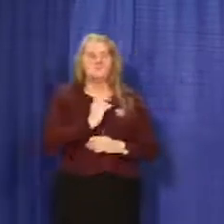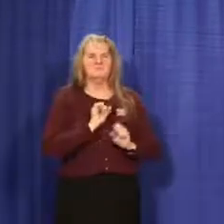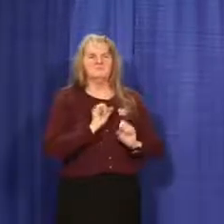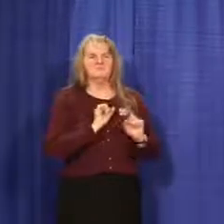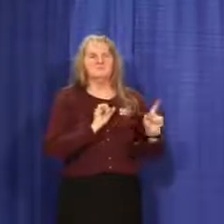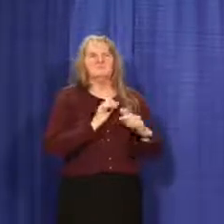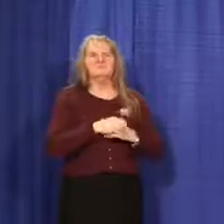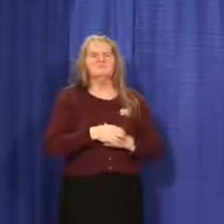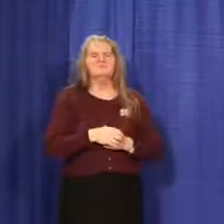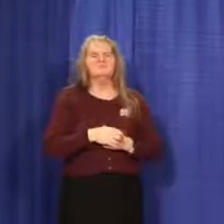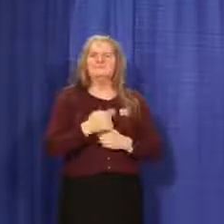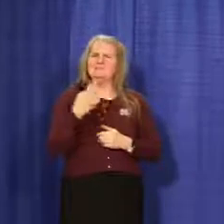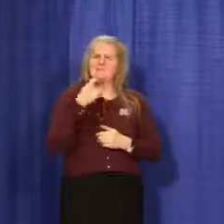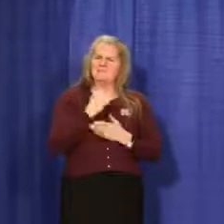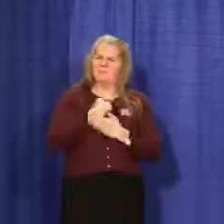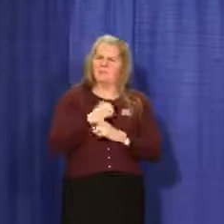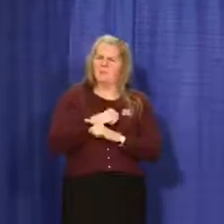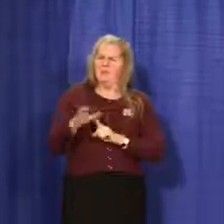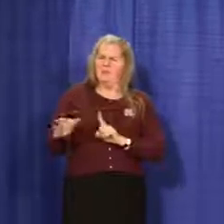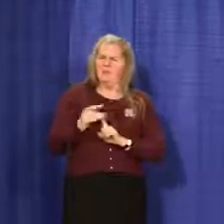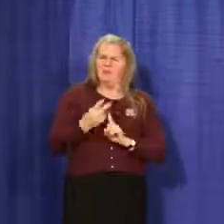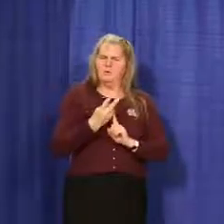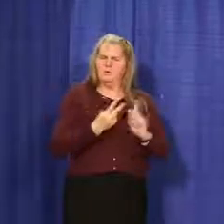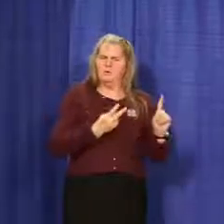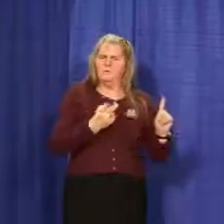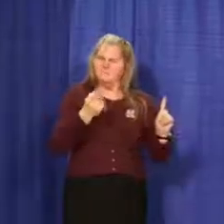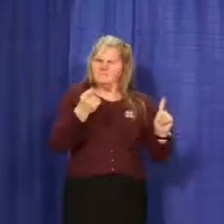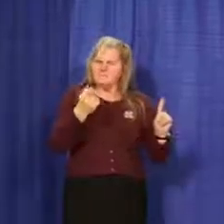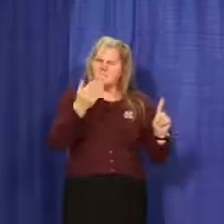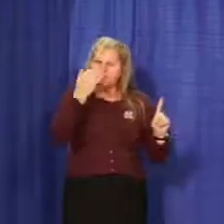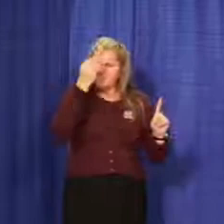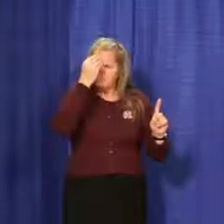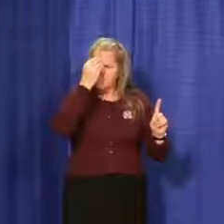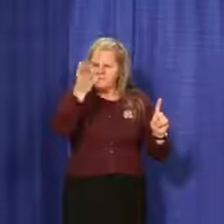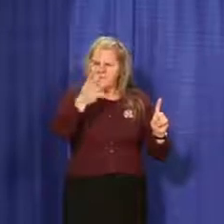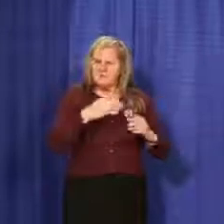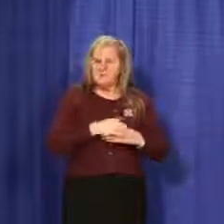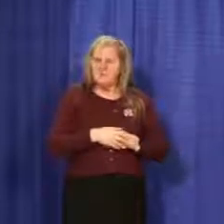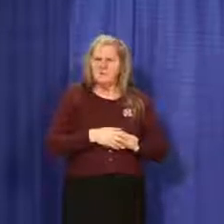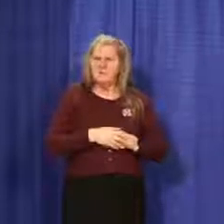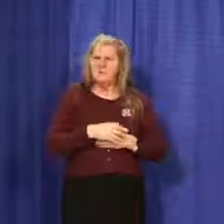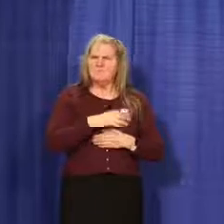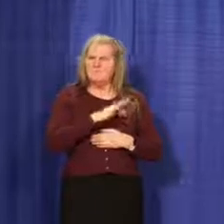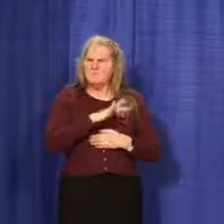additional issues that I want to speak about briefly. First, I was pleased at the